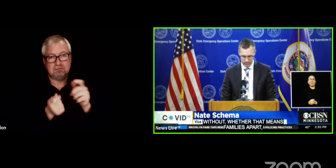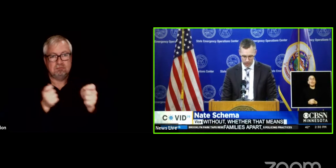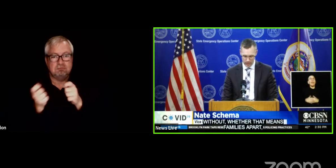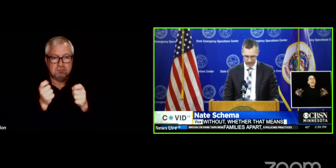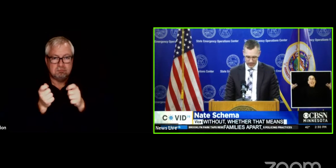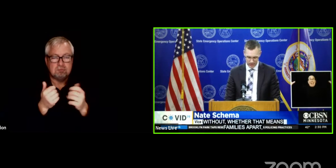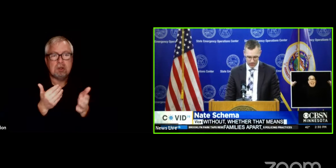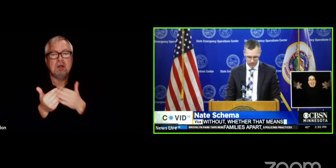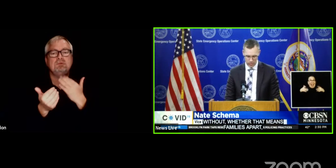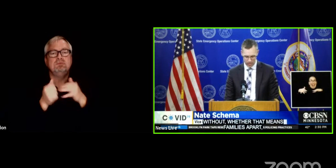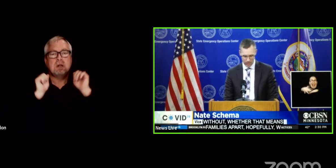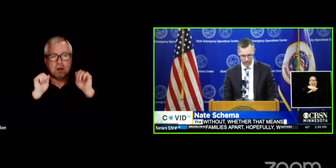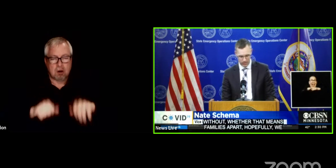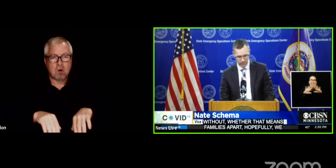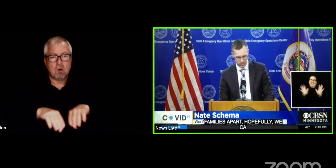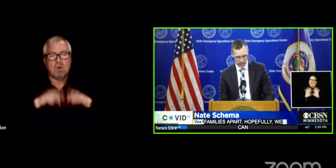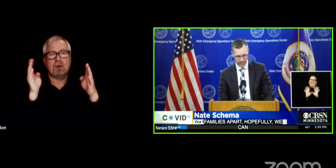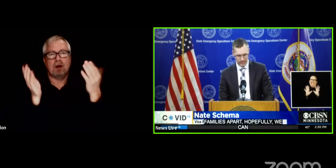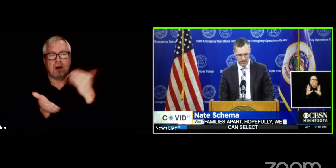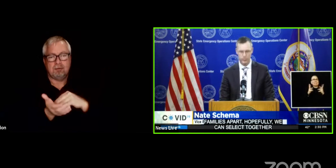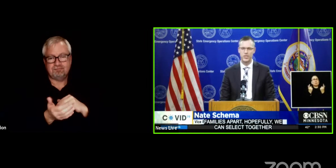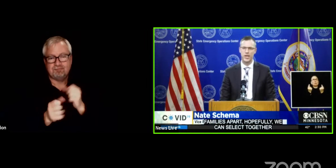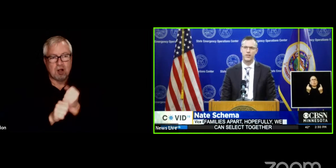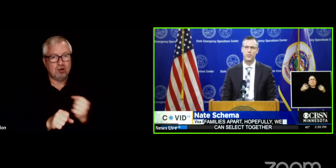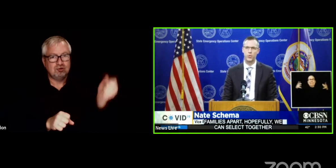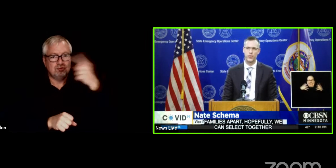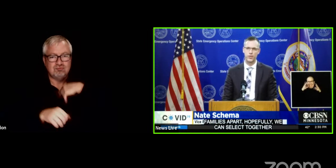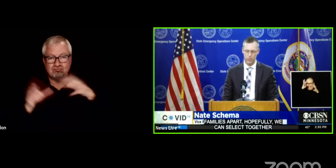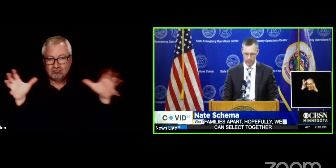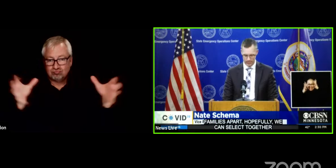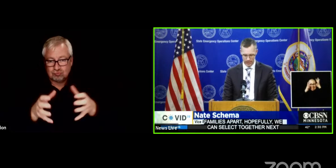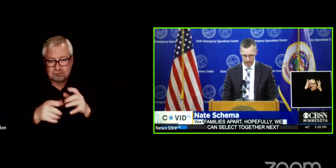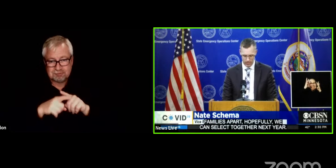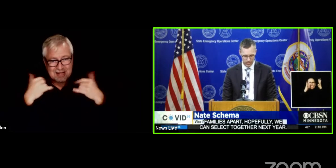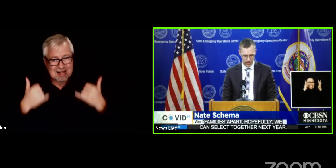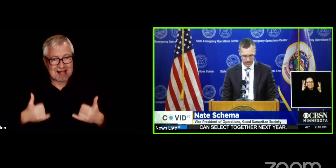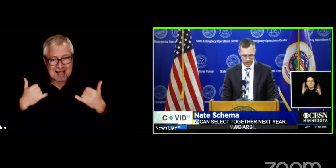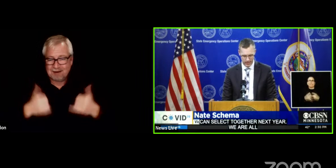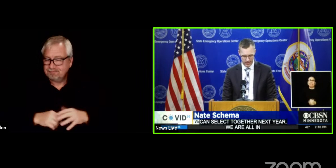BUT WE NEED TO CONTINUE TO DO OUR PART TO SLOW THE PREYED AND PROTECT OUR MOST VULNERABLE IN OUR LONG-TERM CARE SETTINGS.